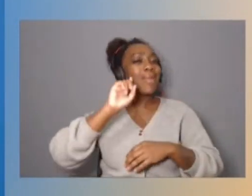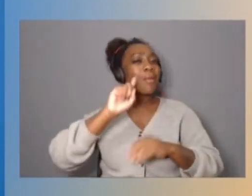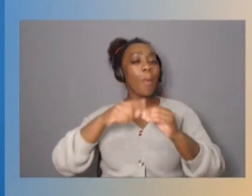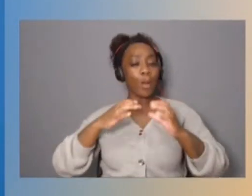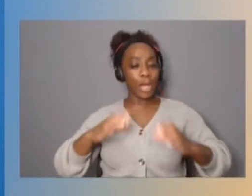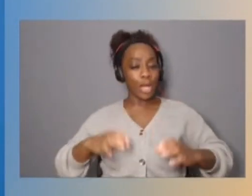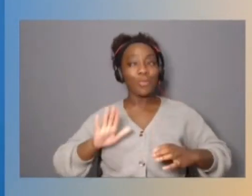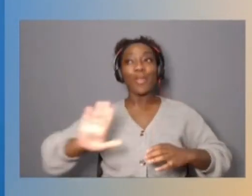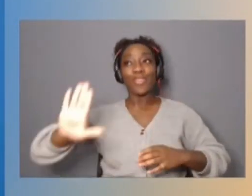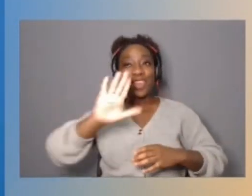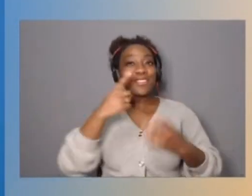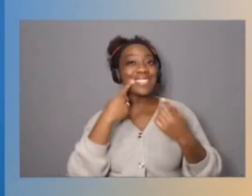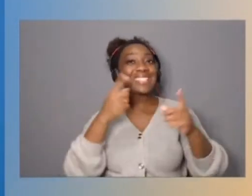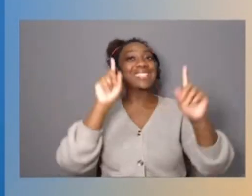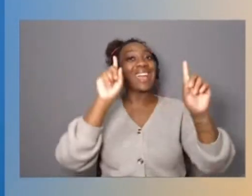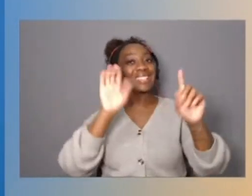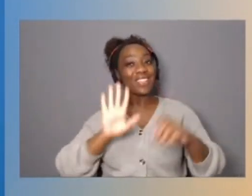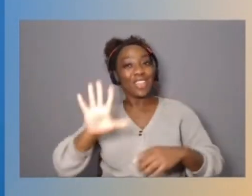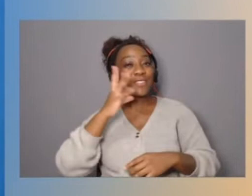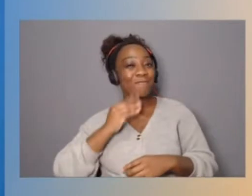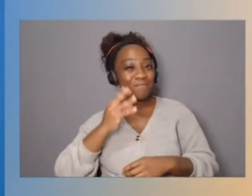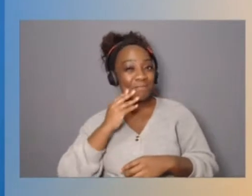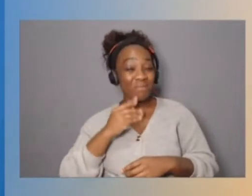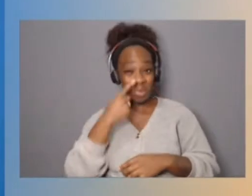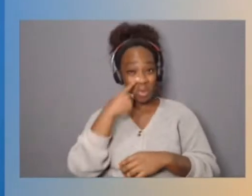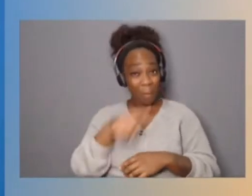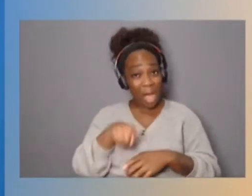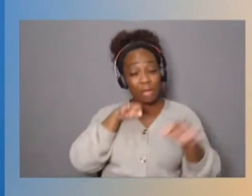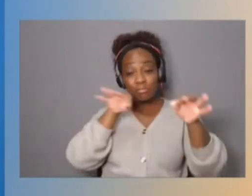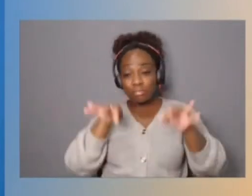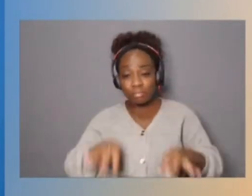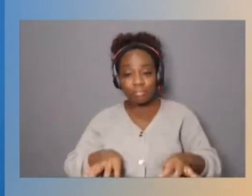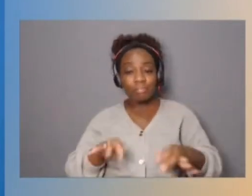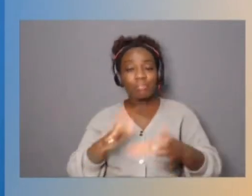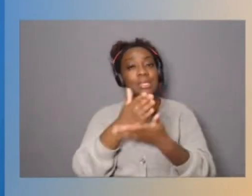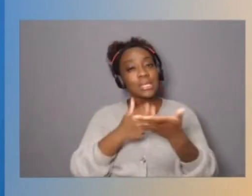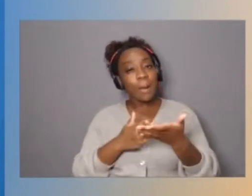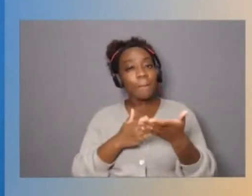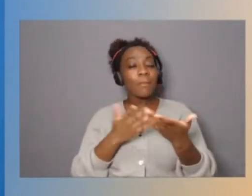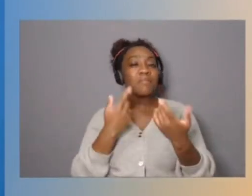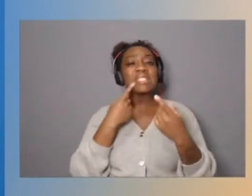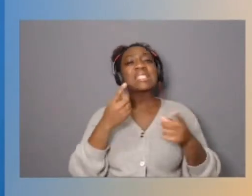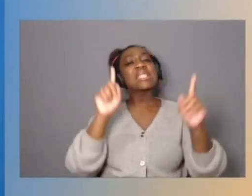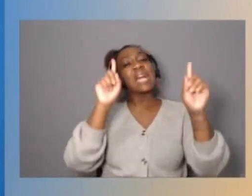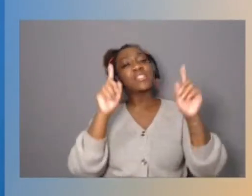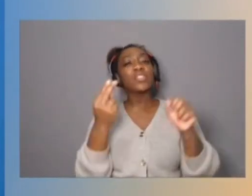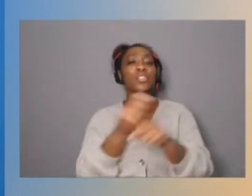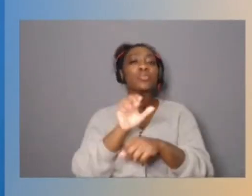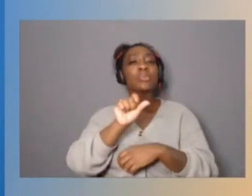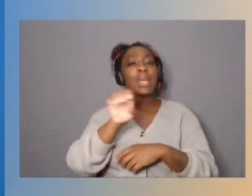Can you tell us about some of the tested use cases where customers were able to significantly save cost